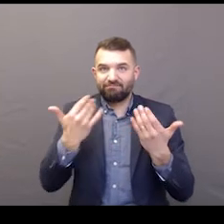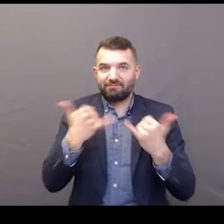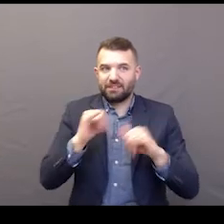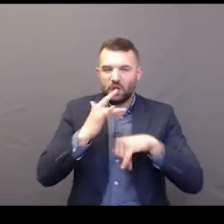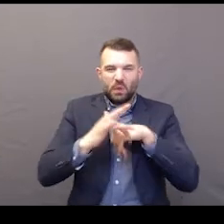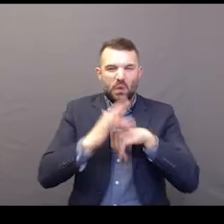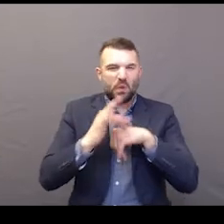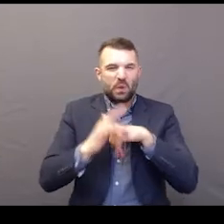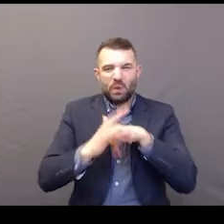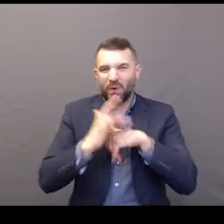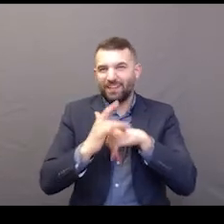to the rest of our project elements.